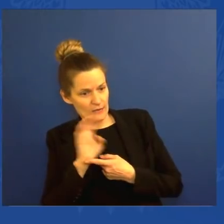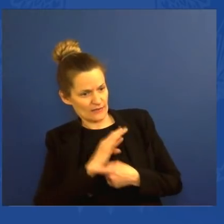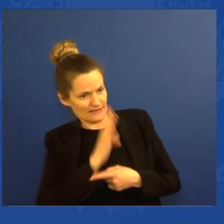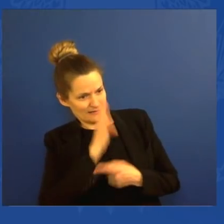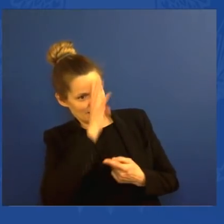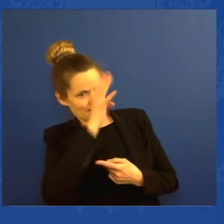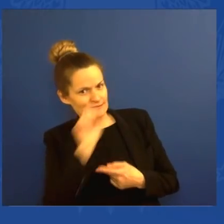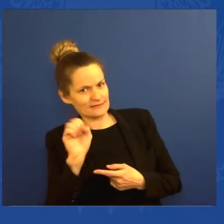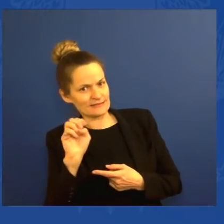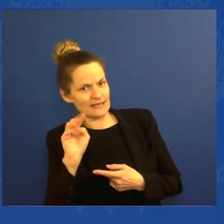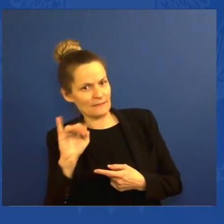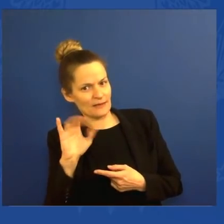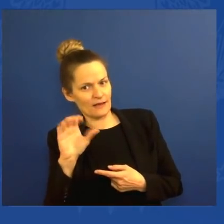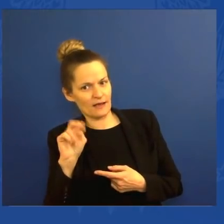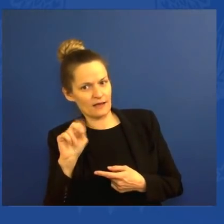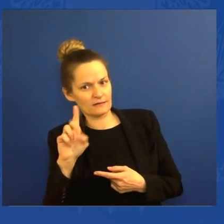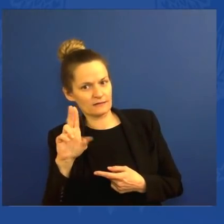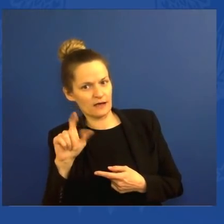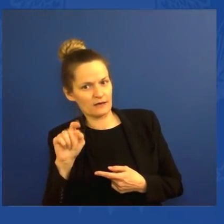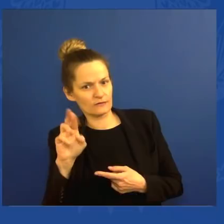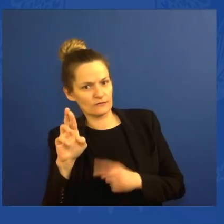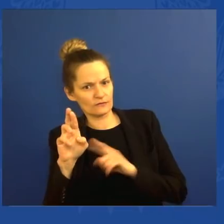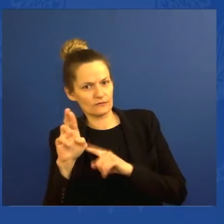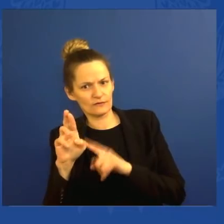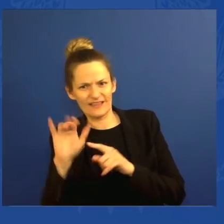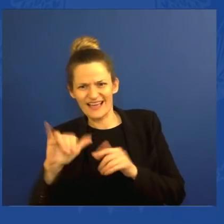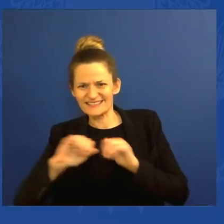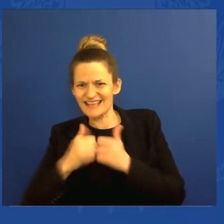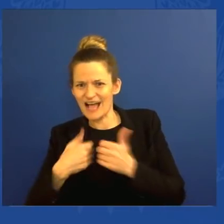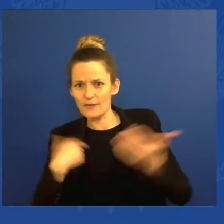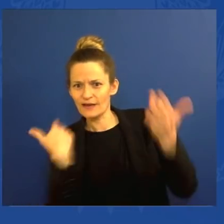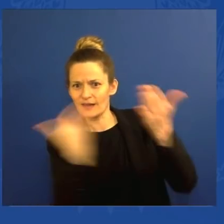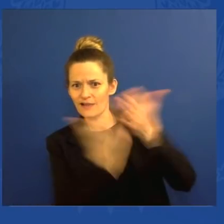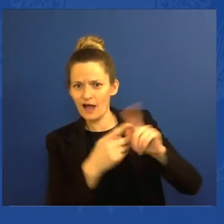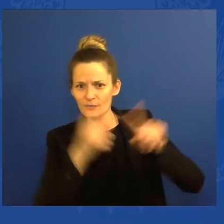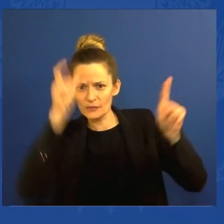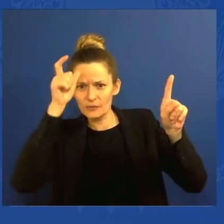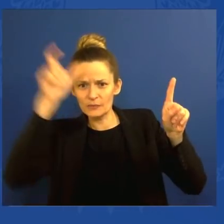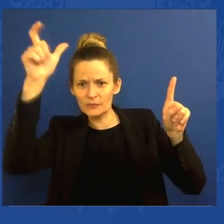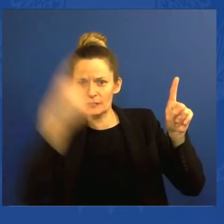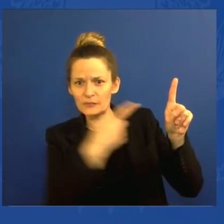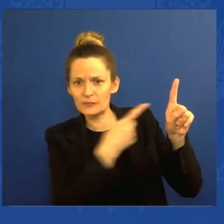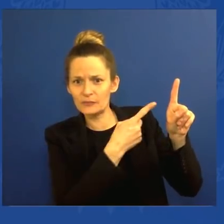in research and development -- pure research and development. We used to do about 2 percent of our GDP;